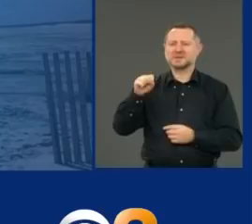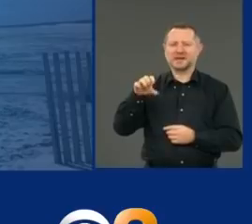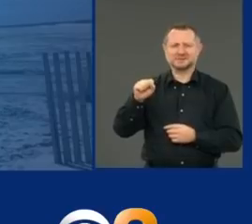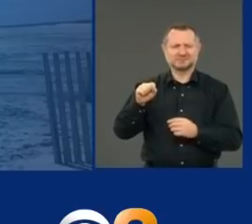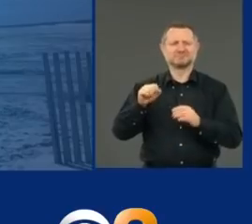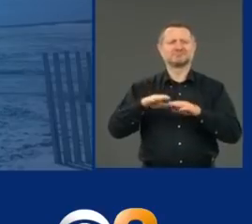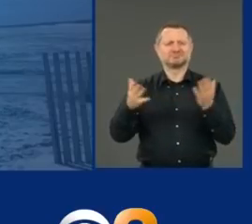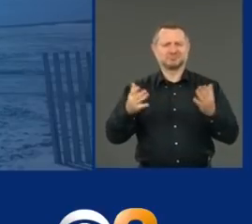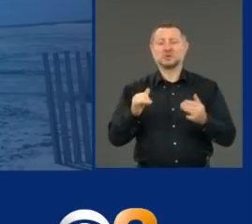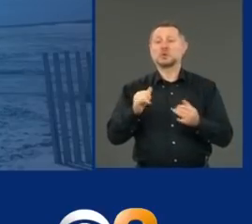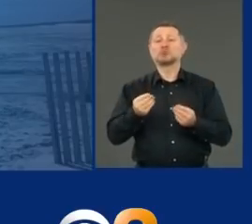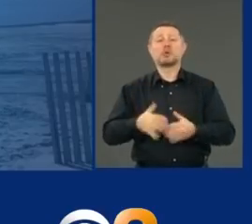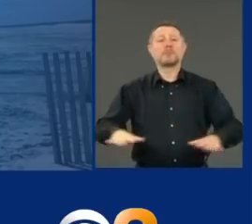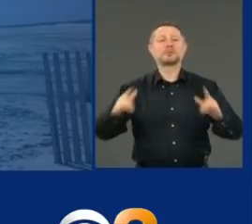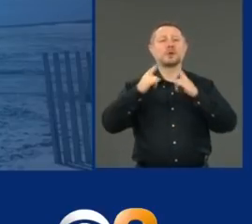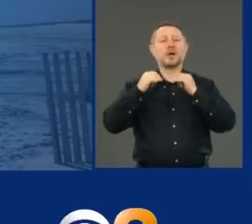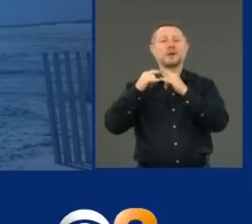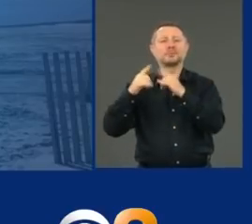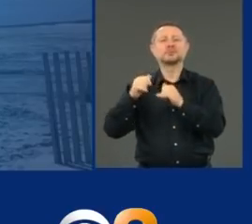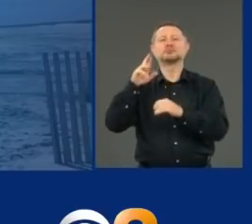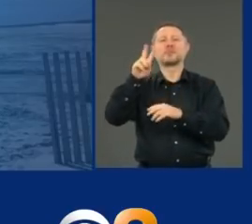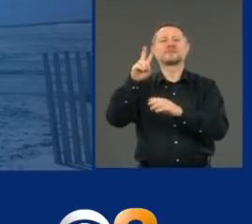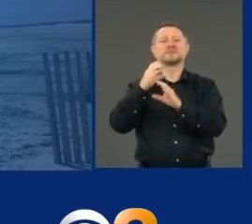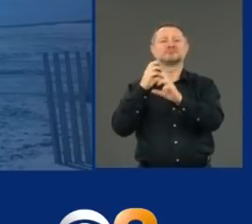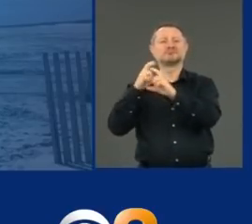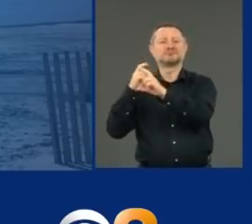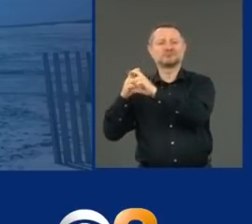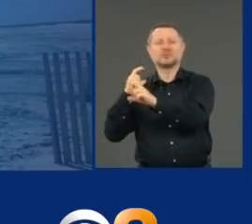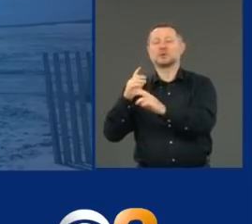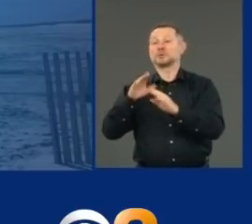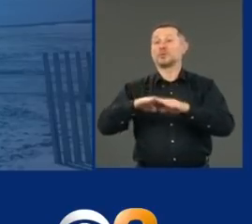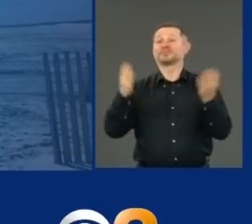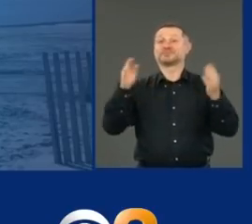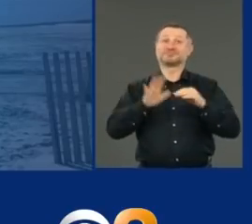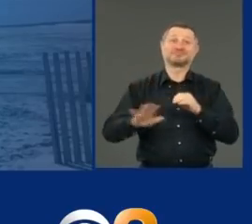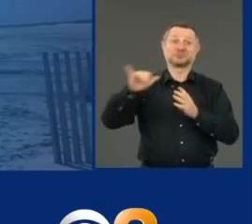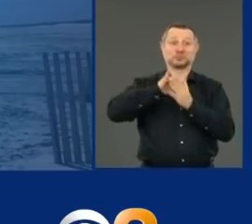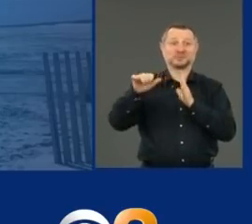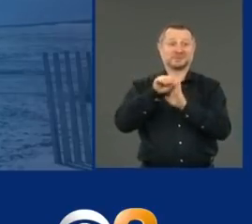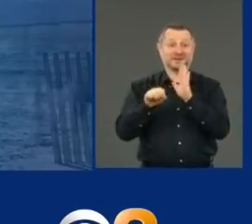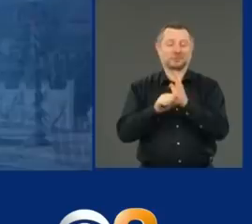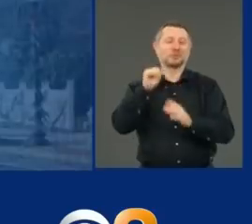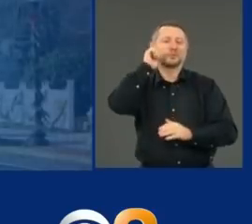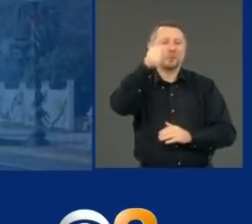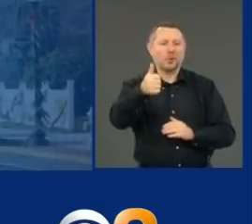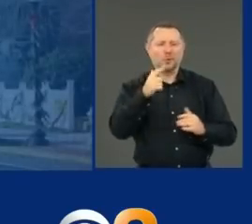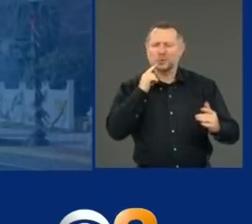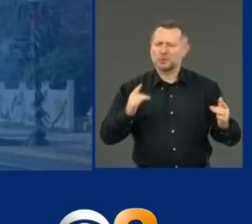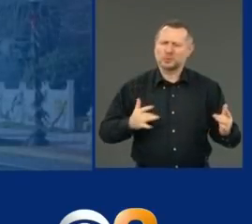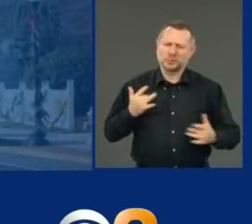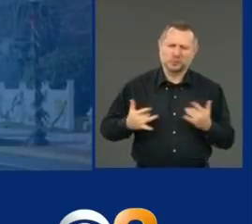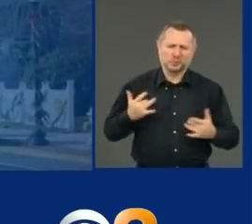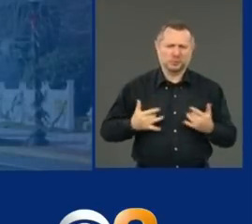OPEN. JONES BEACH AND SUNKEN MEADOW BEACH AND ROBERT MOSES BEACH. THE RV PARKS ARE OPEN